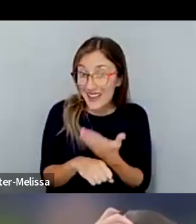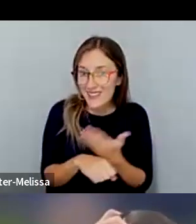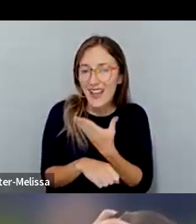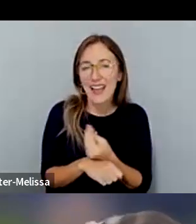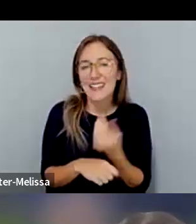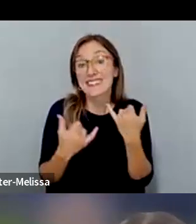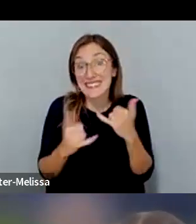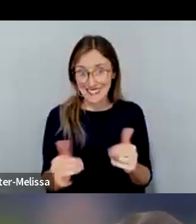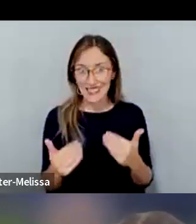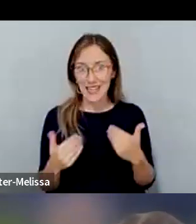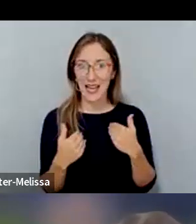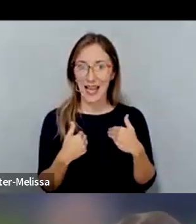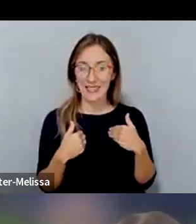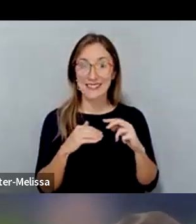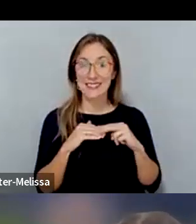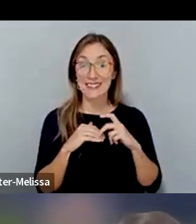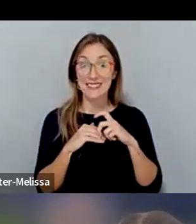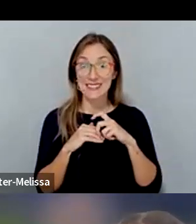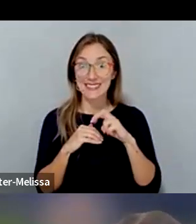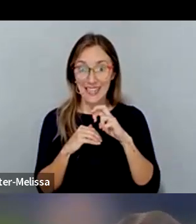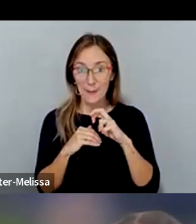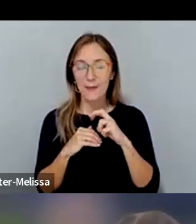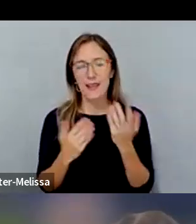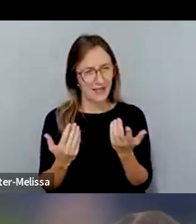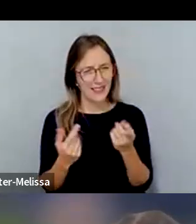: I'm thinking that not all ramps are created equally. Also, if